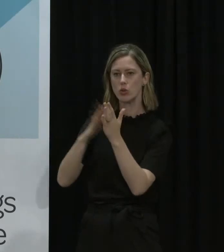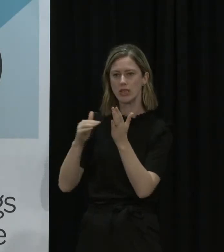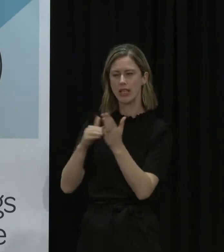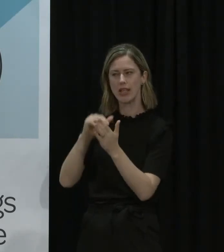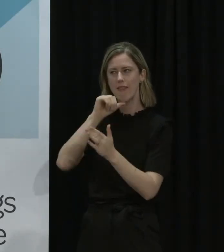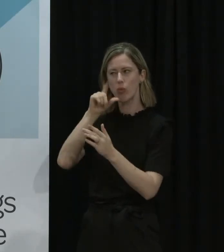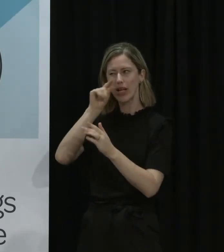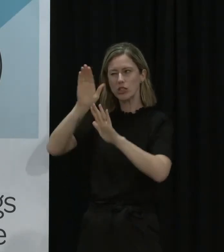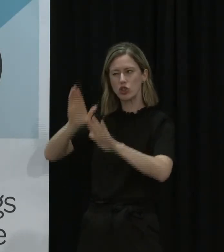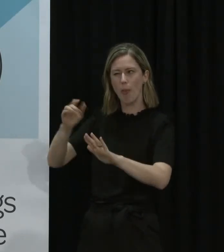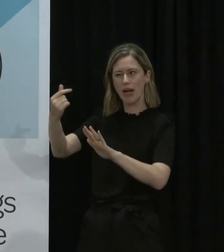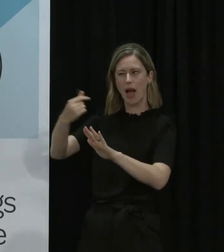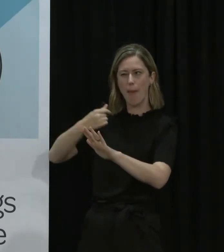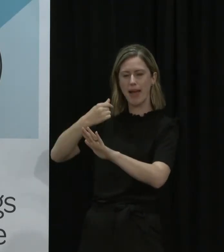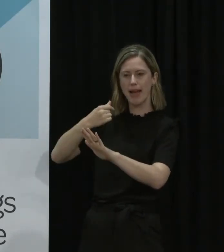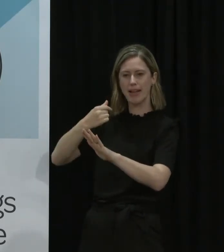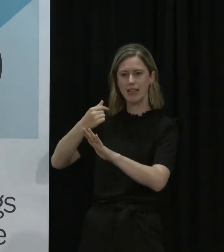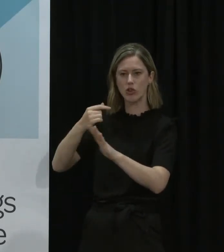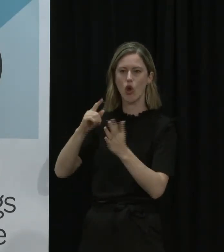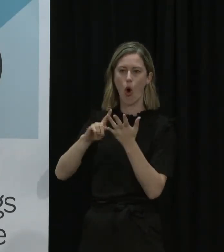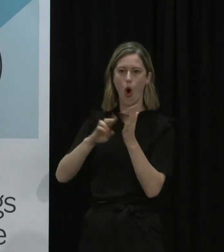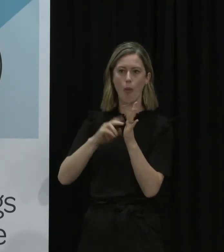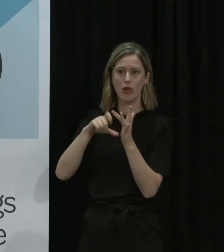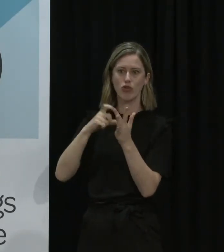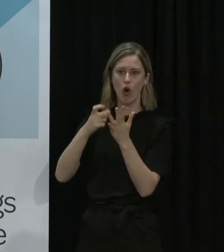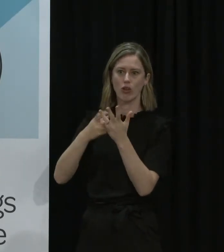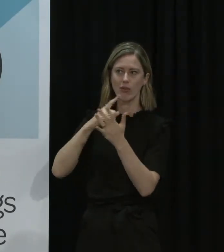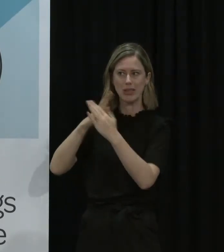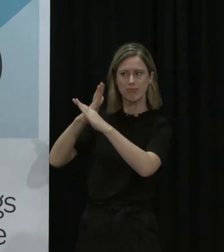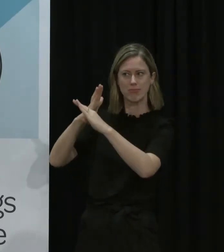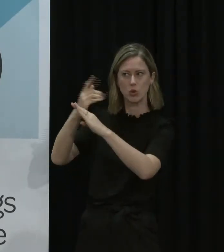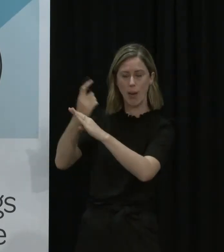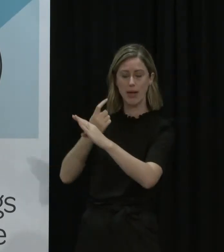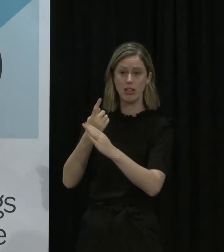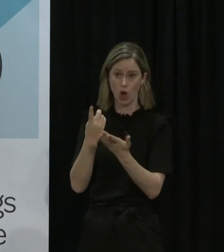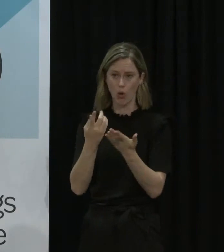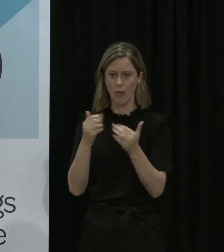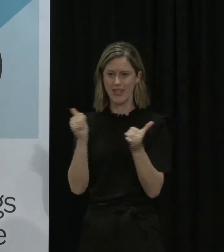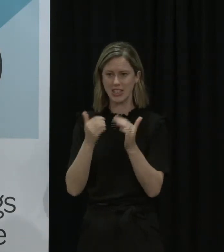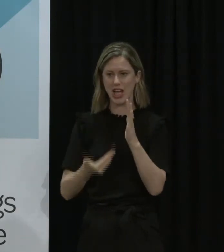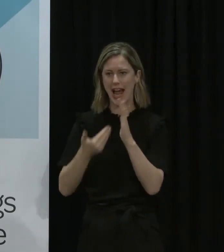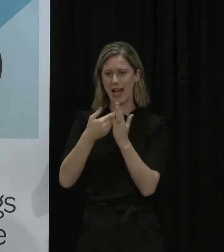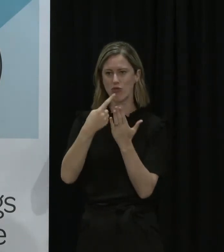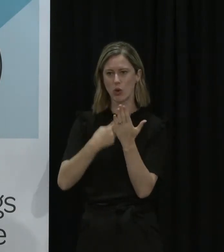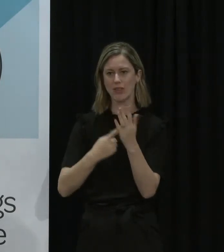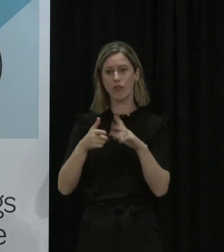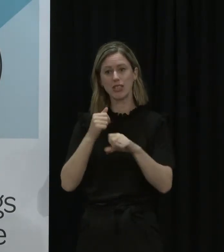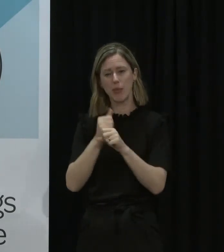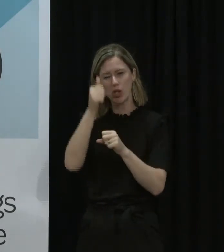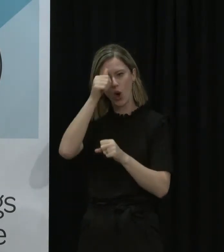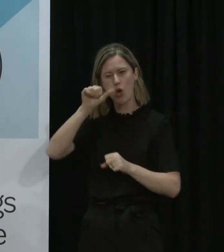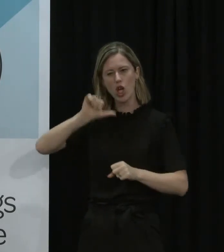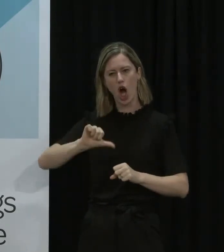anything else we should be doing at the border to reduce the likelihood we get on it